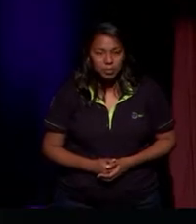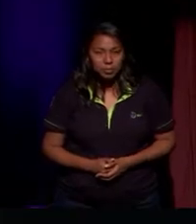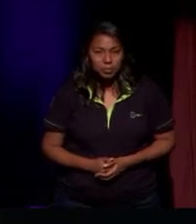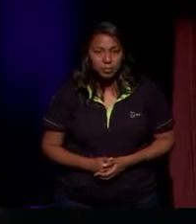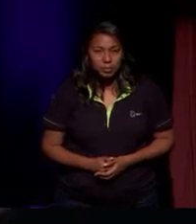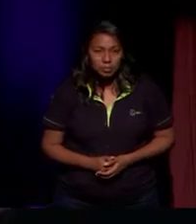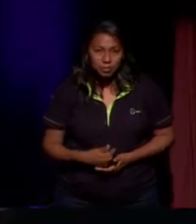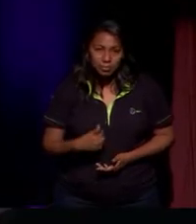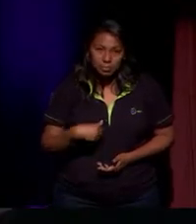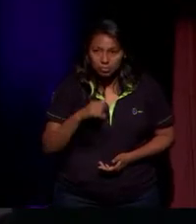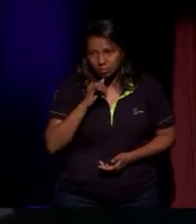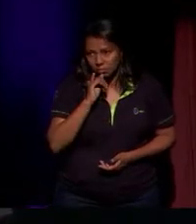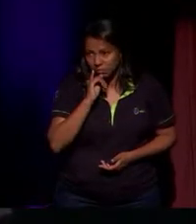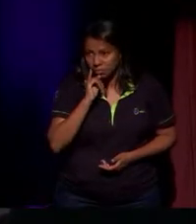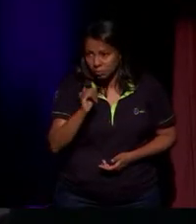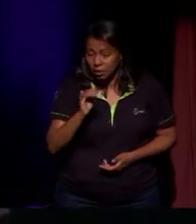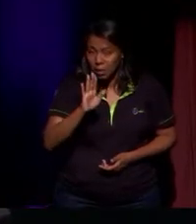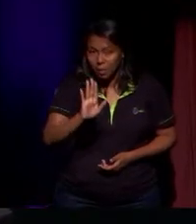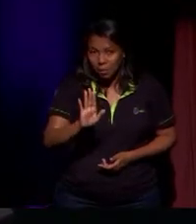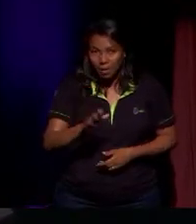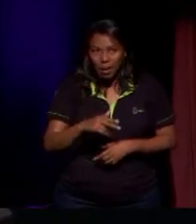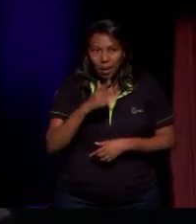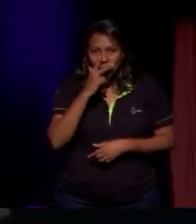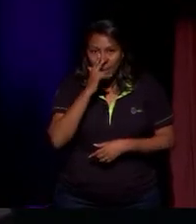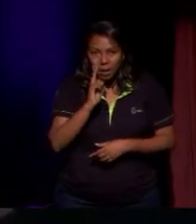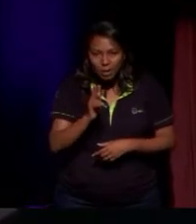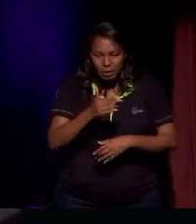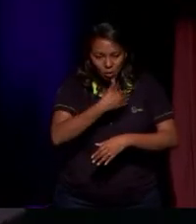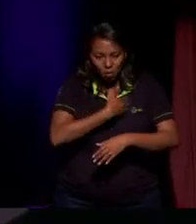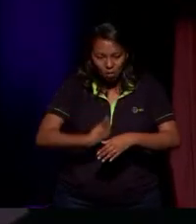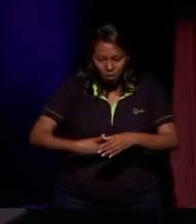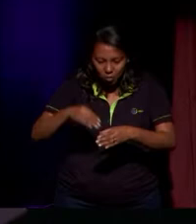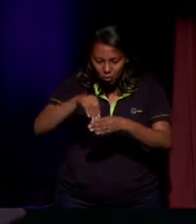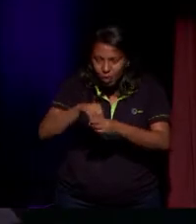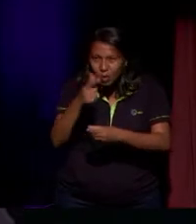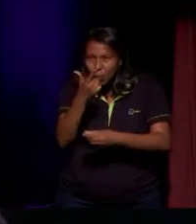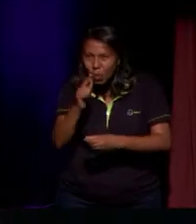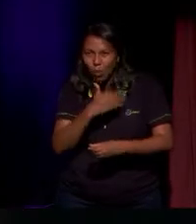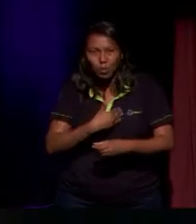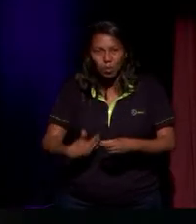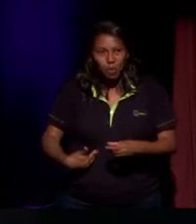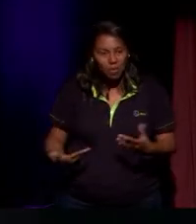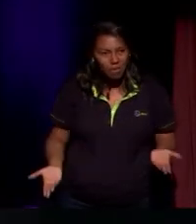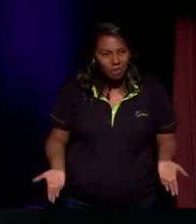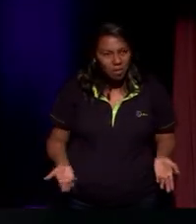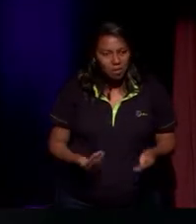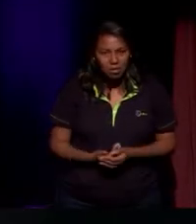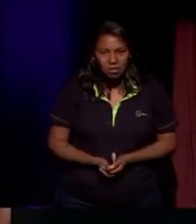in the sense that it is a state within a state. And I debate a lot about where is the Lebanese sovereignty